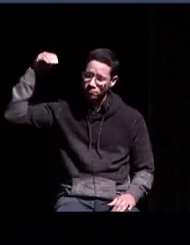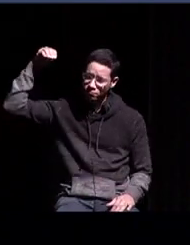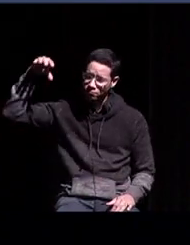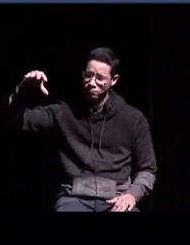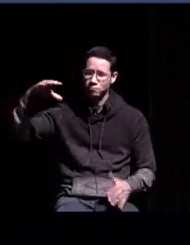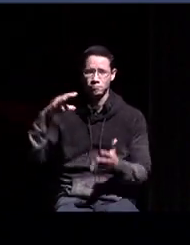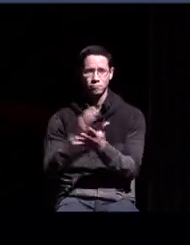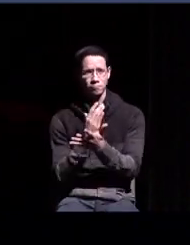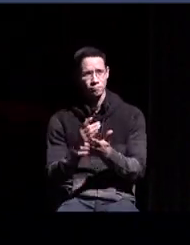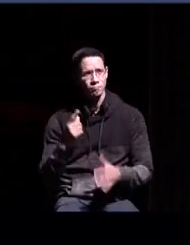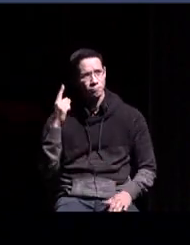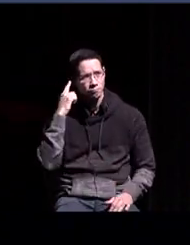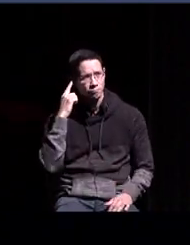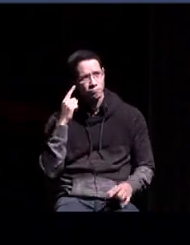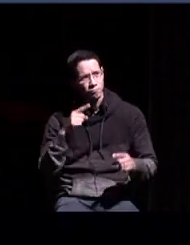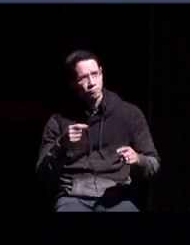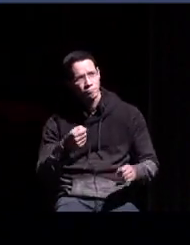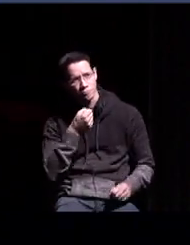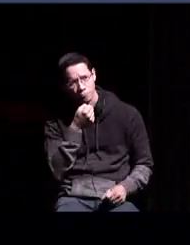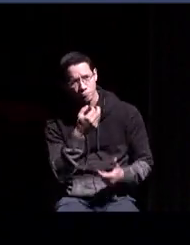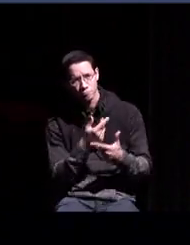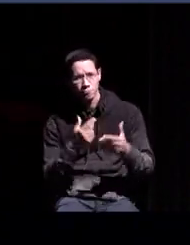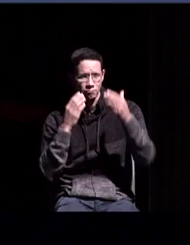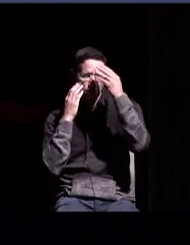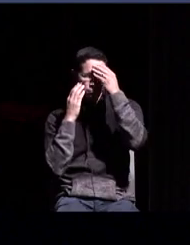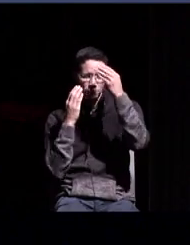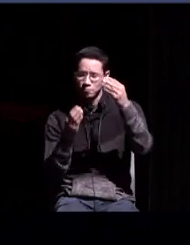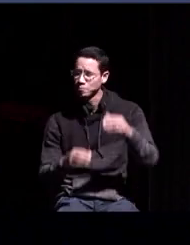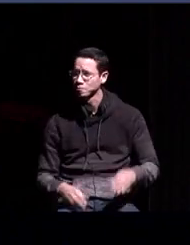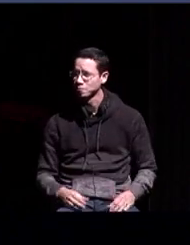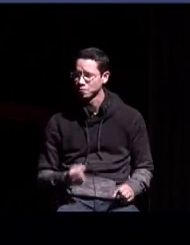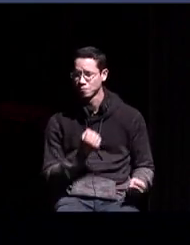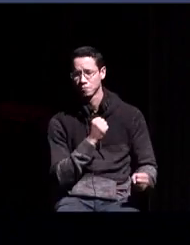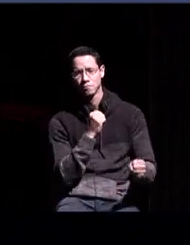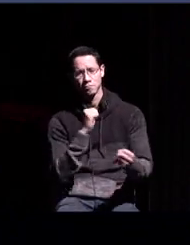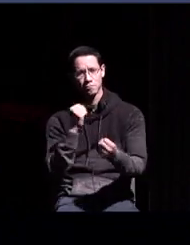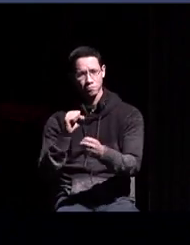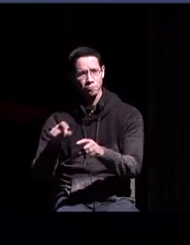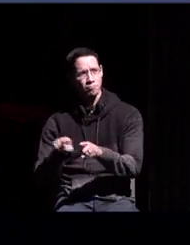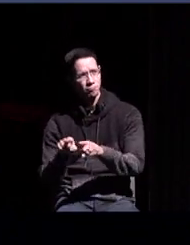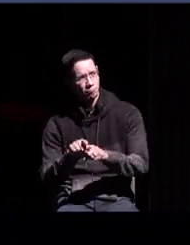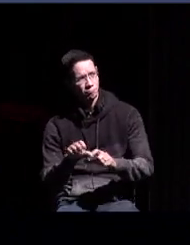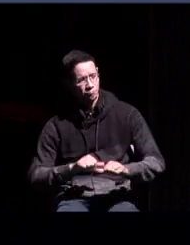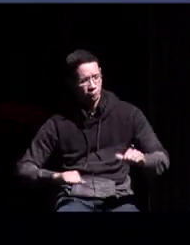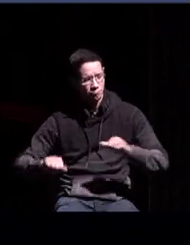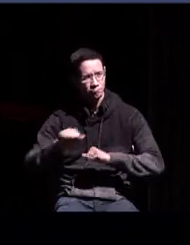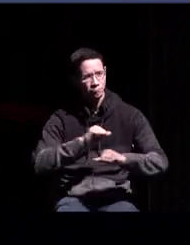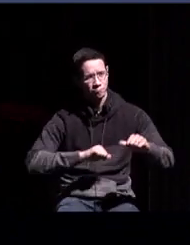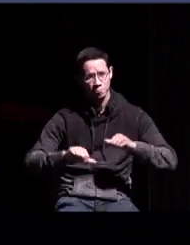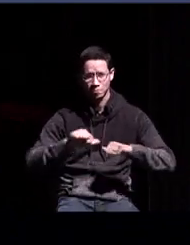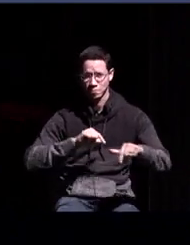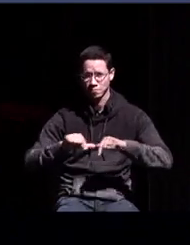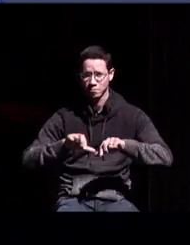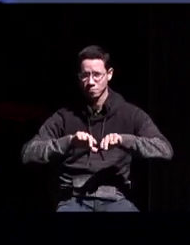So I’d like to thank you all, those who did the cleaning so that we could work comfortably.